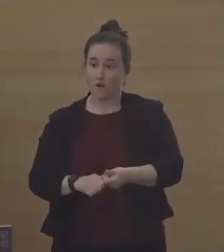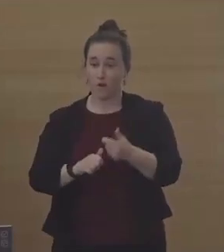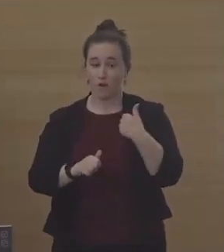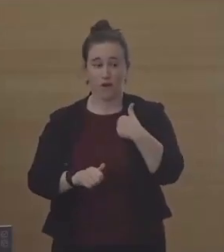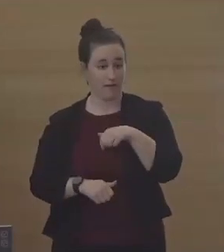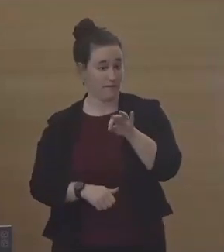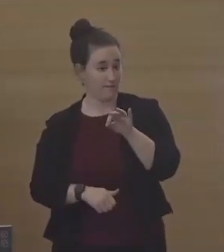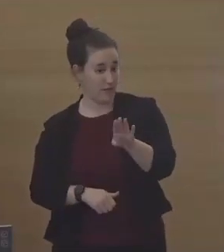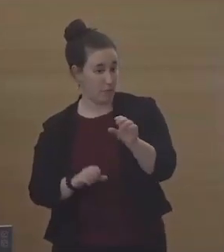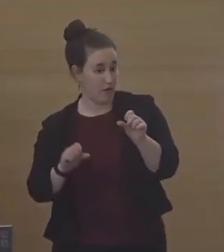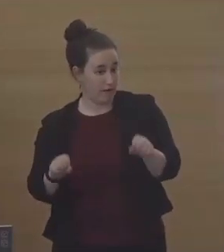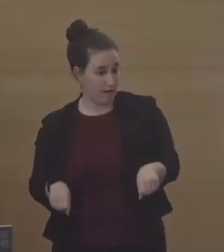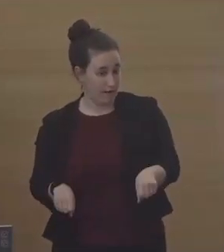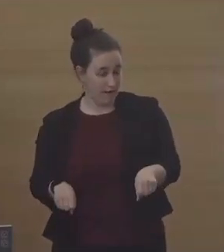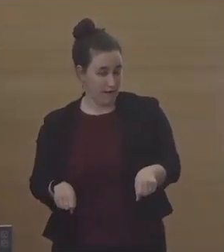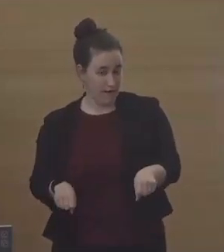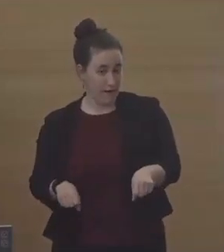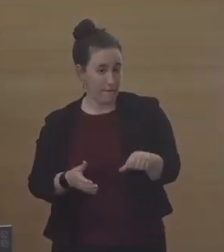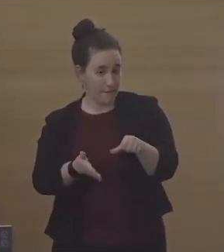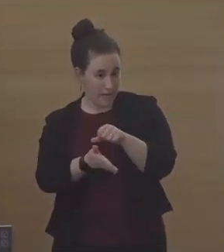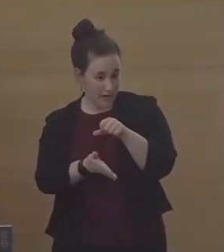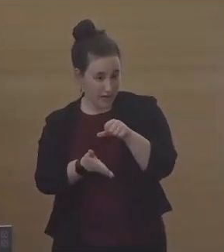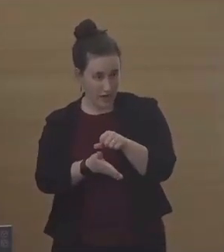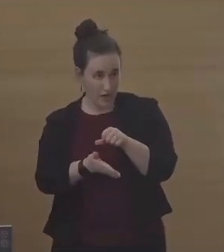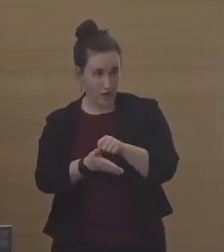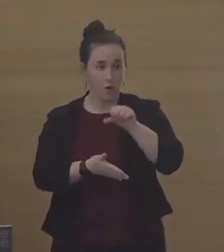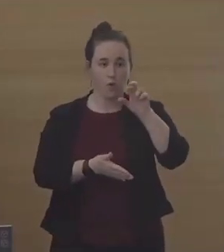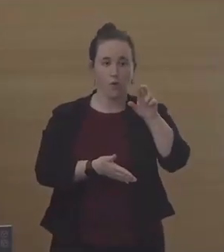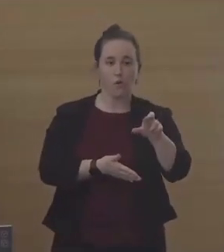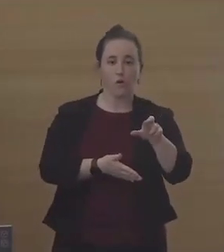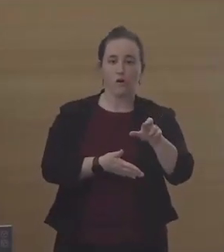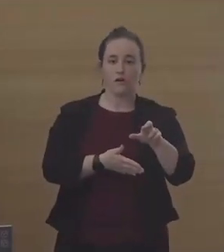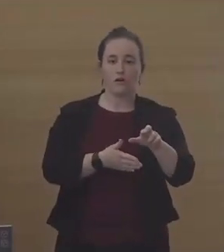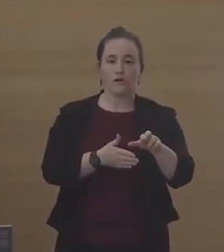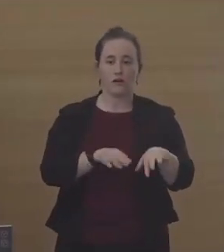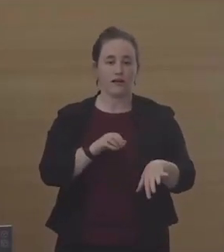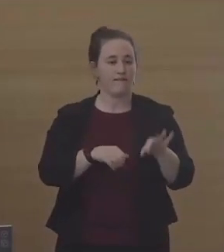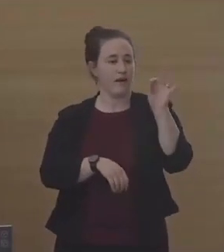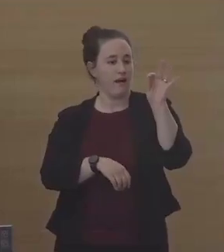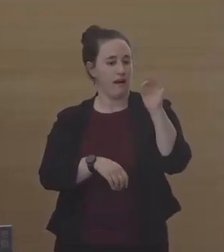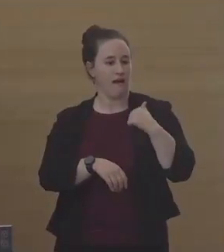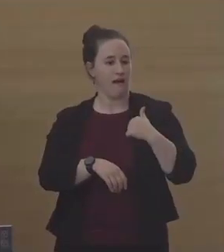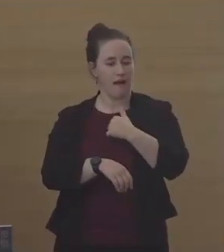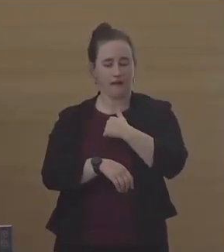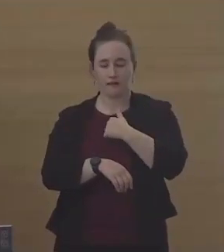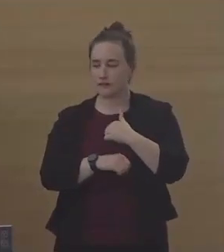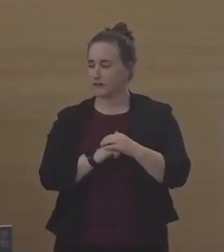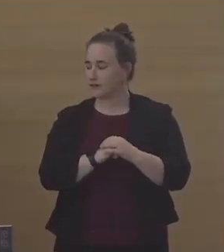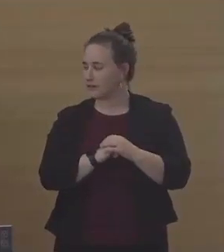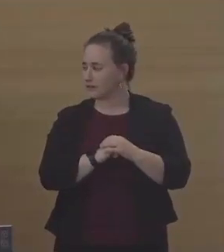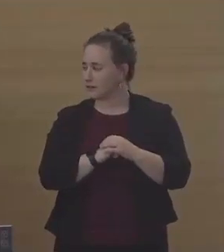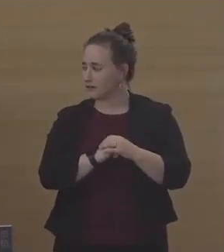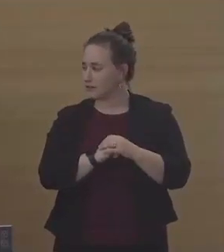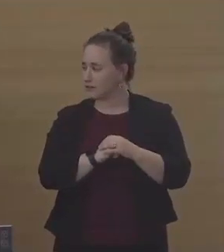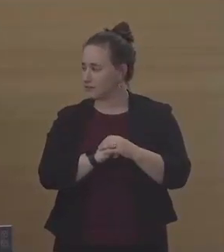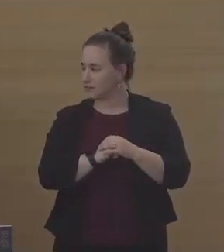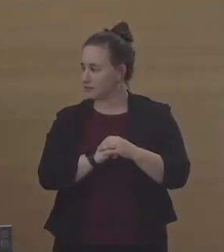Follow us on Facebook page or contact us to